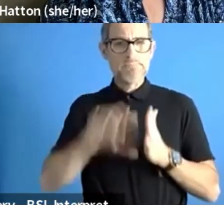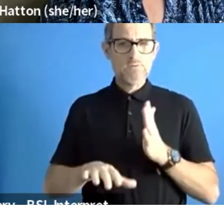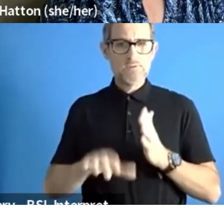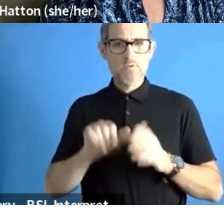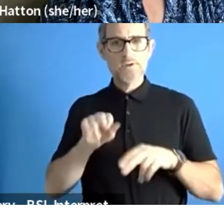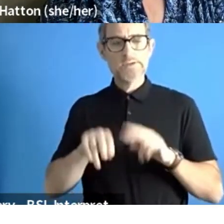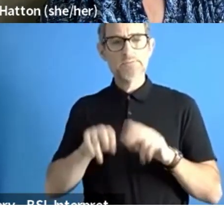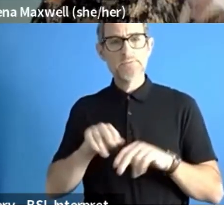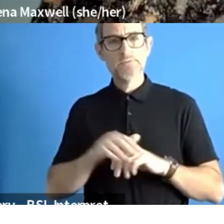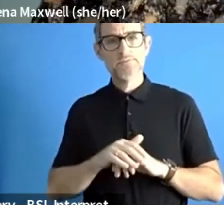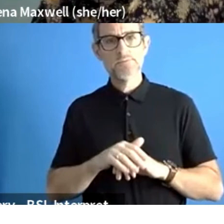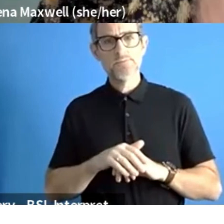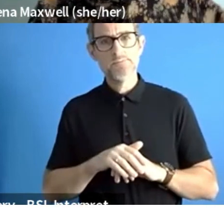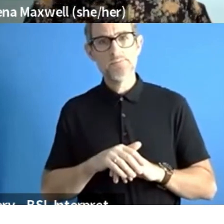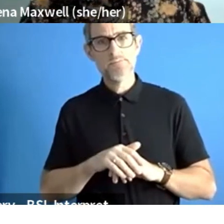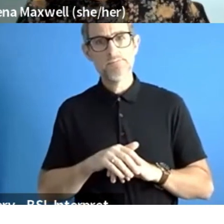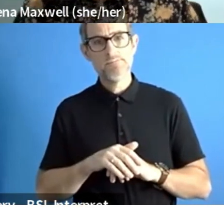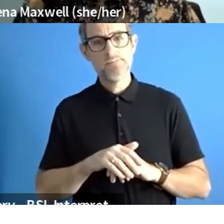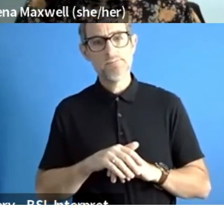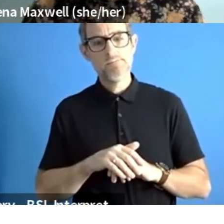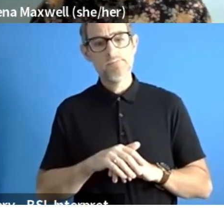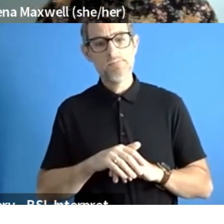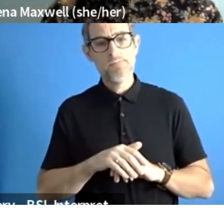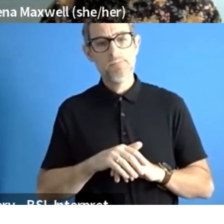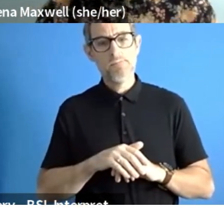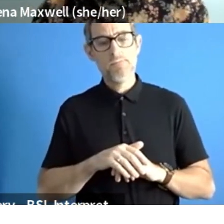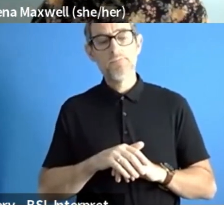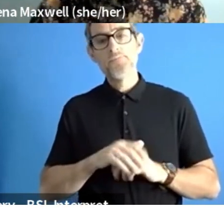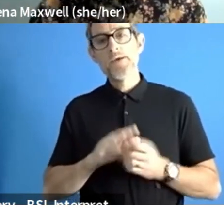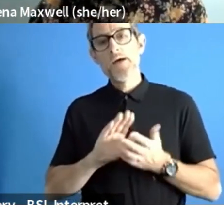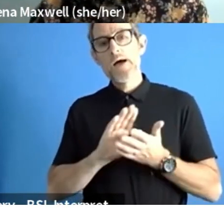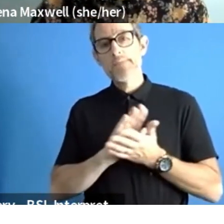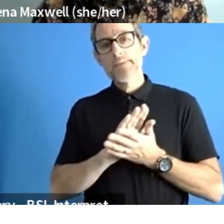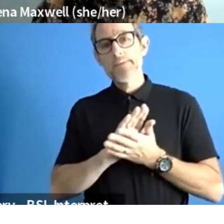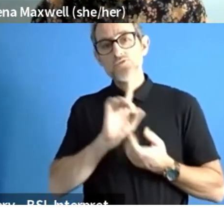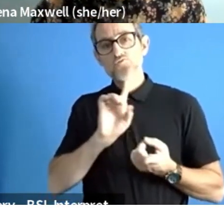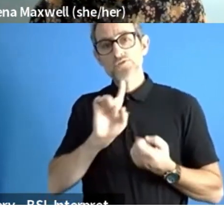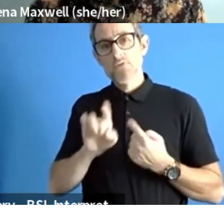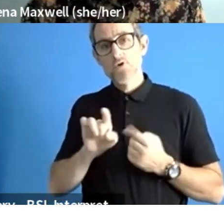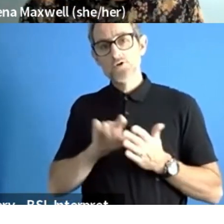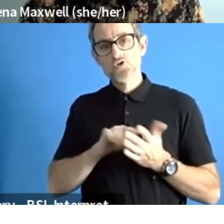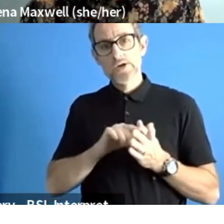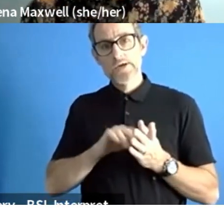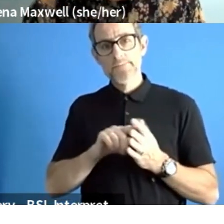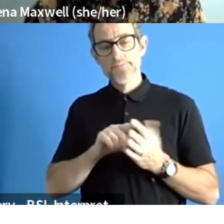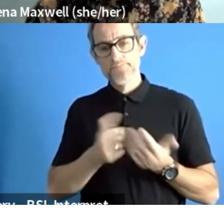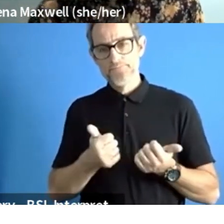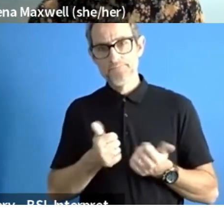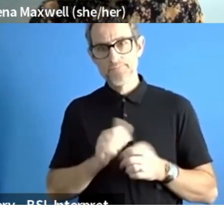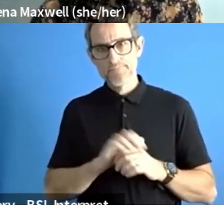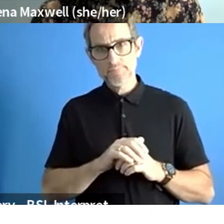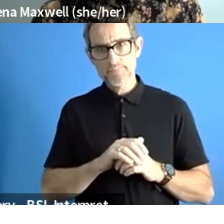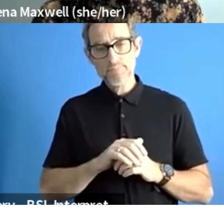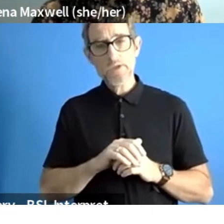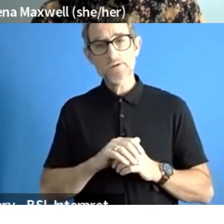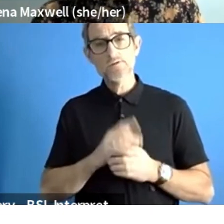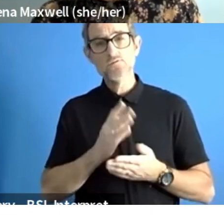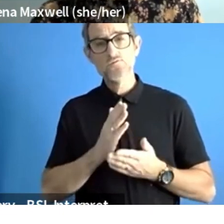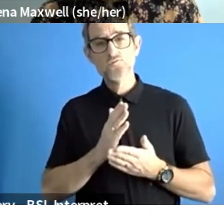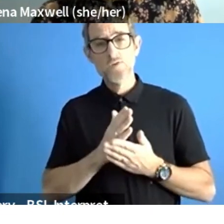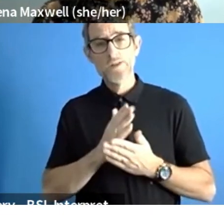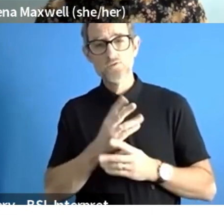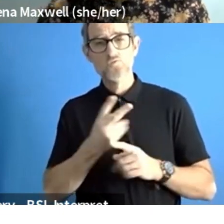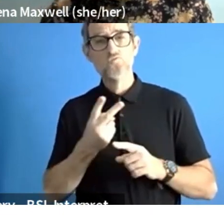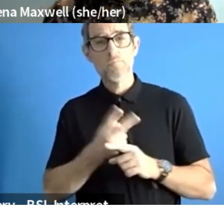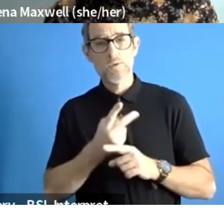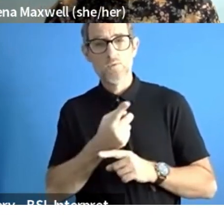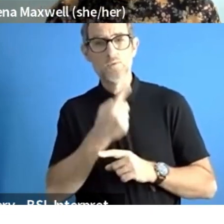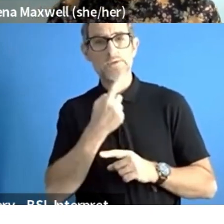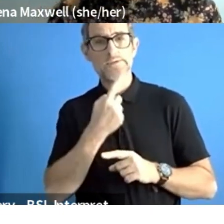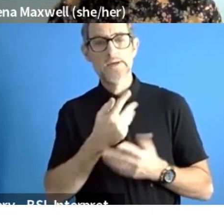I'm happy to respond, Jane, and reiterate what you said.